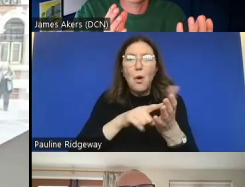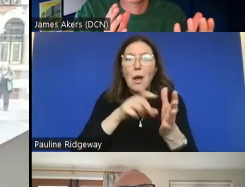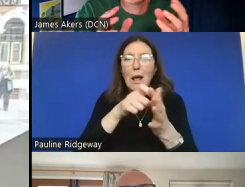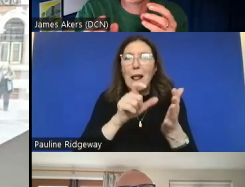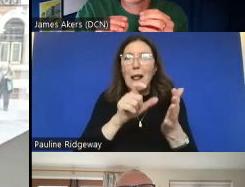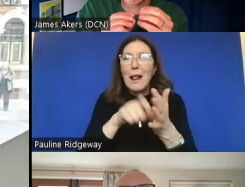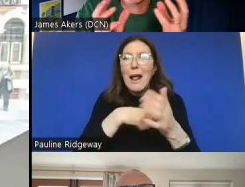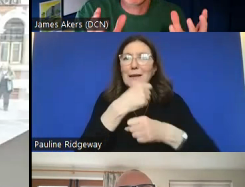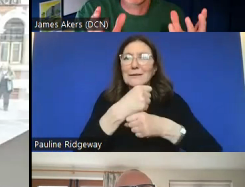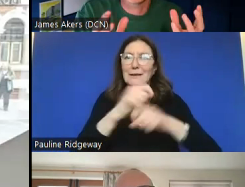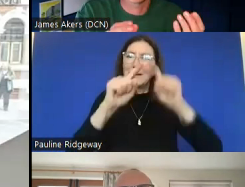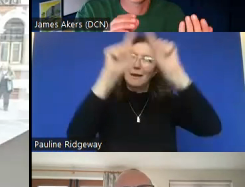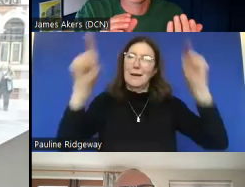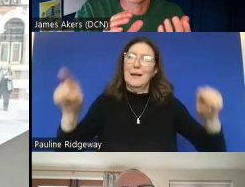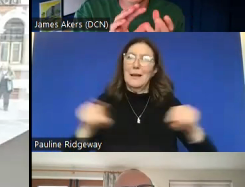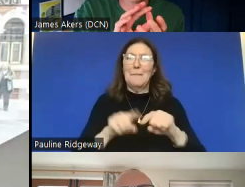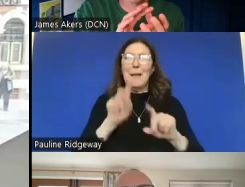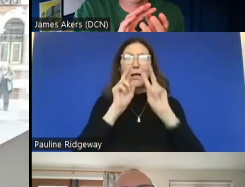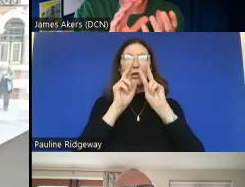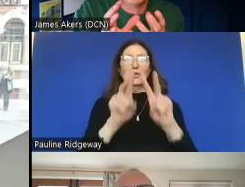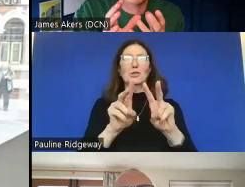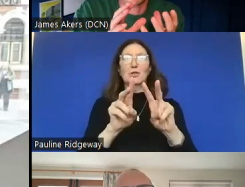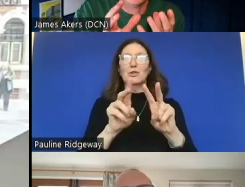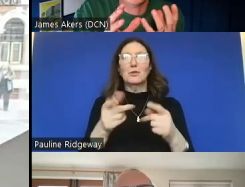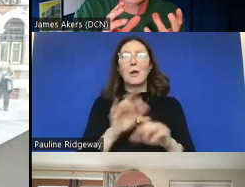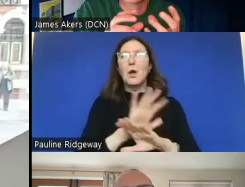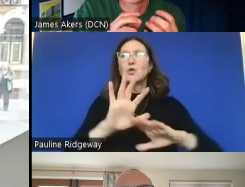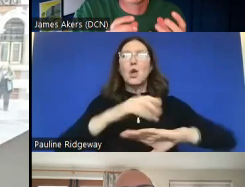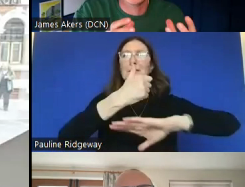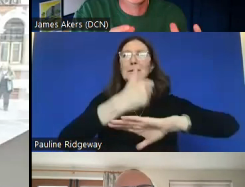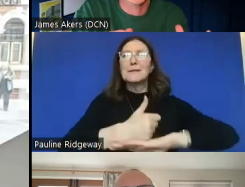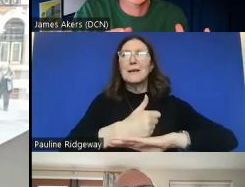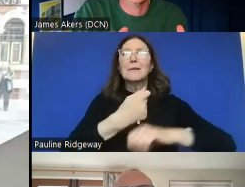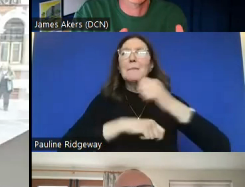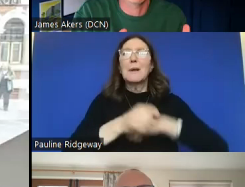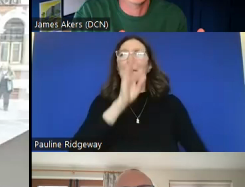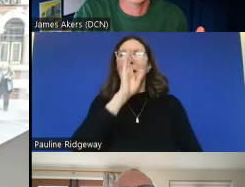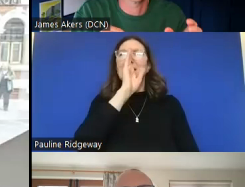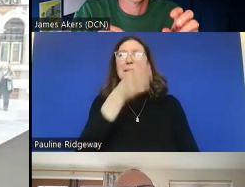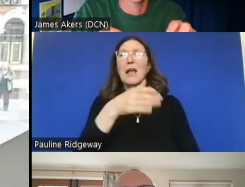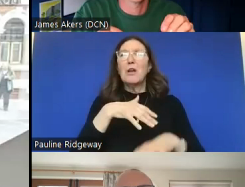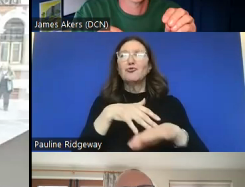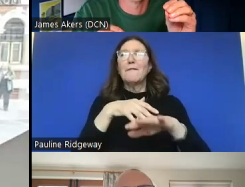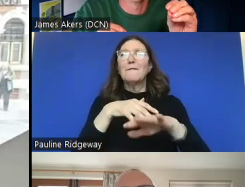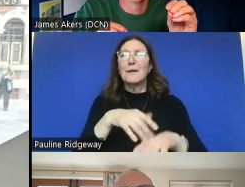and it's direct traffic, what it is is just the way Google Analytics 4 works. Essentially,